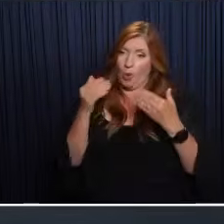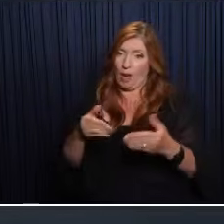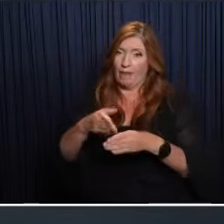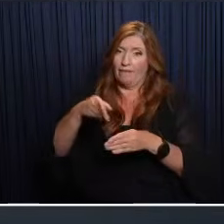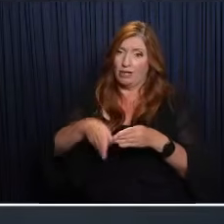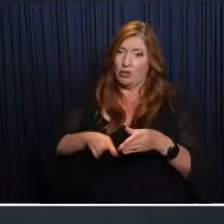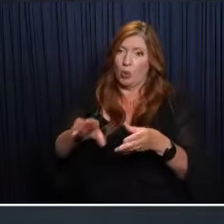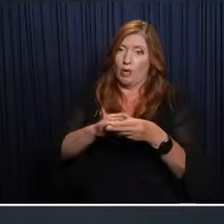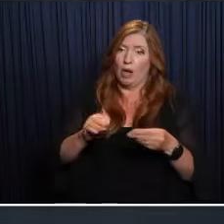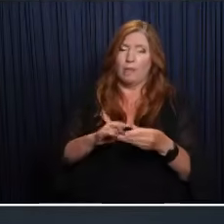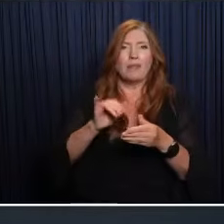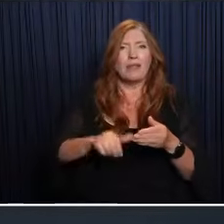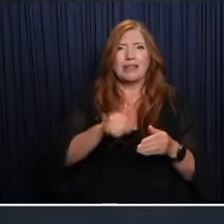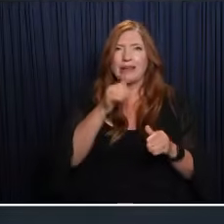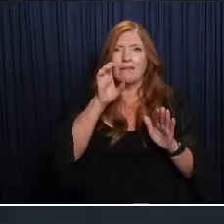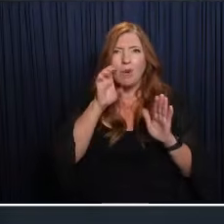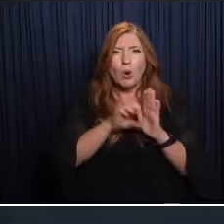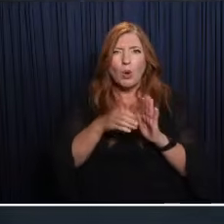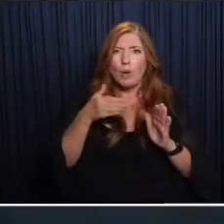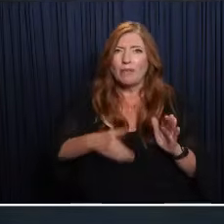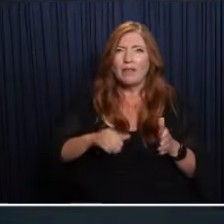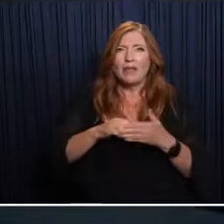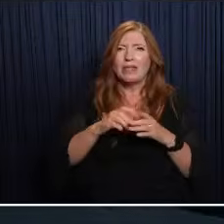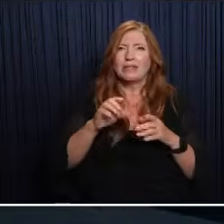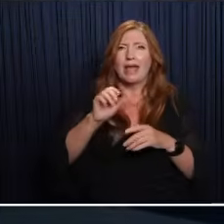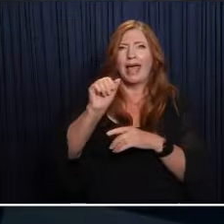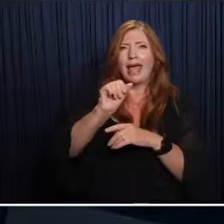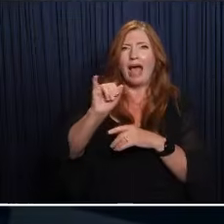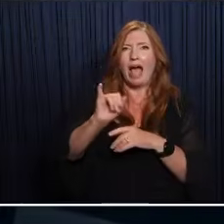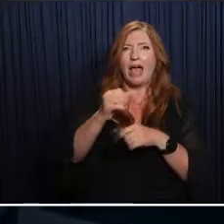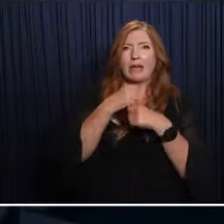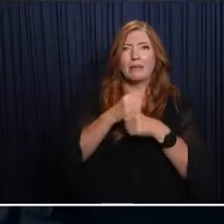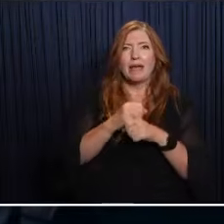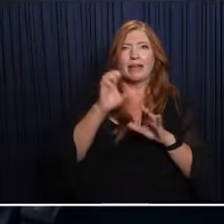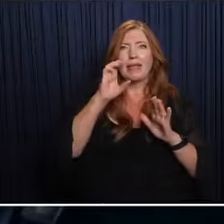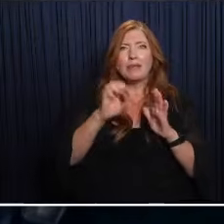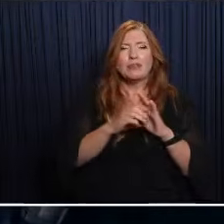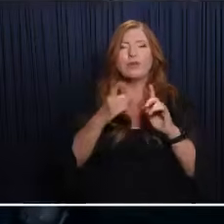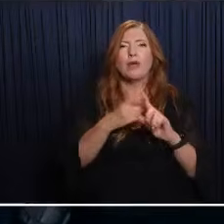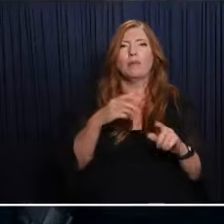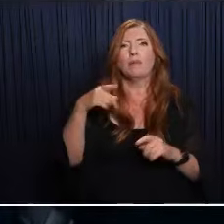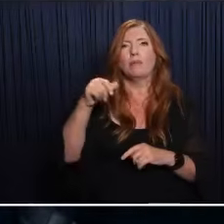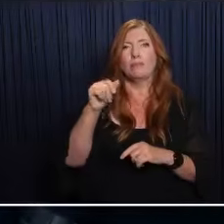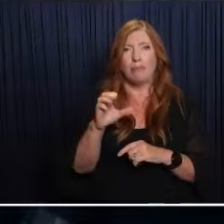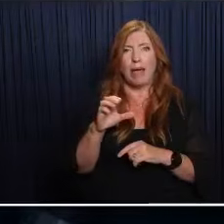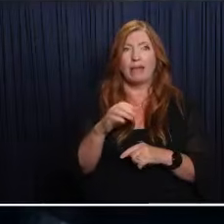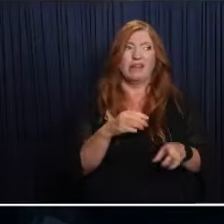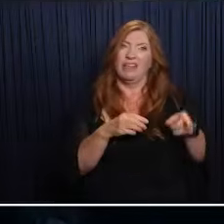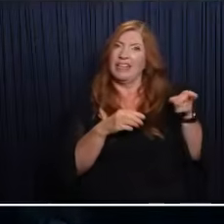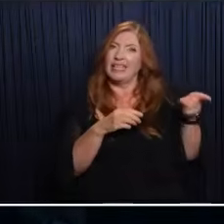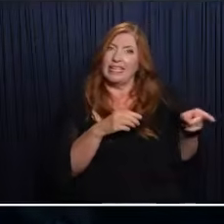PICTURE THAT IS NOT ME. MR. FEELY, PLEASE LET HIM FINISH.